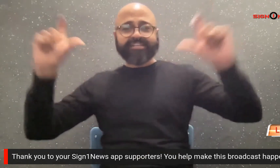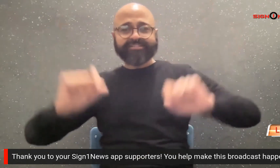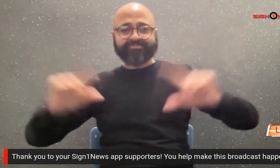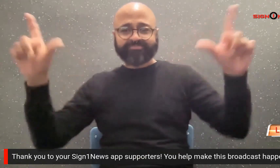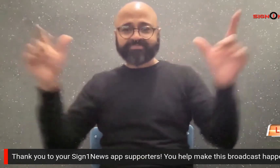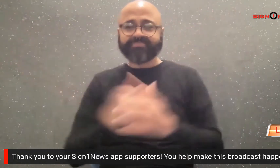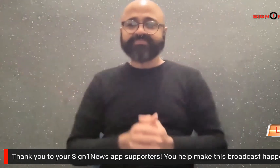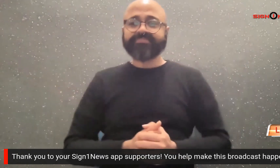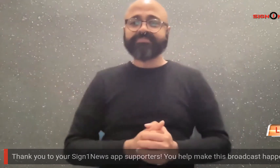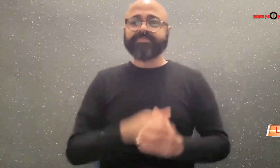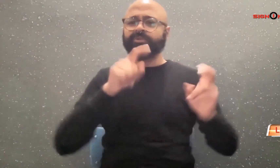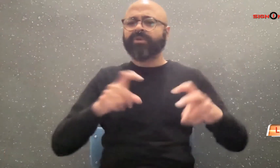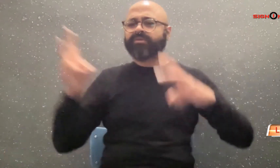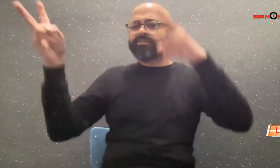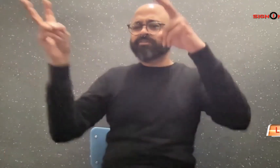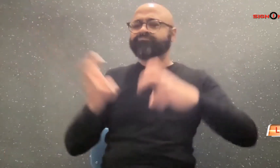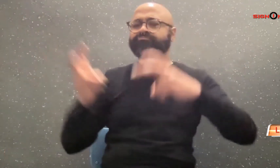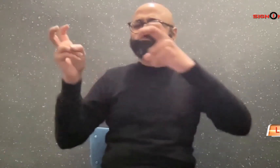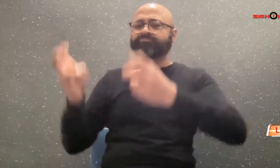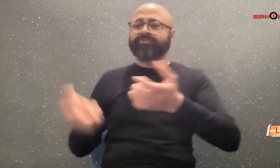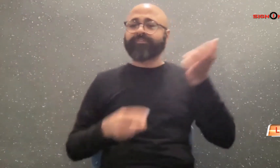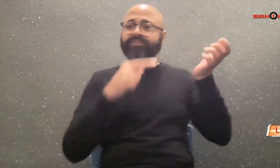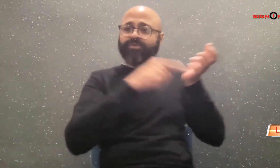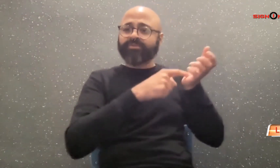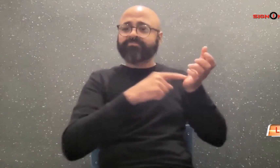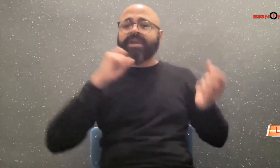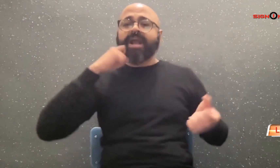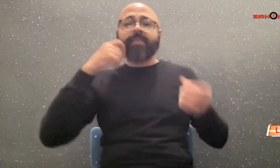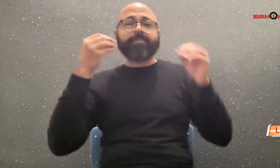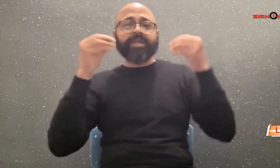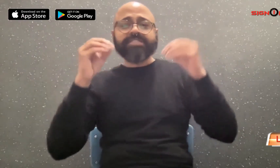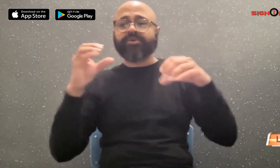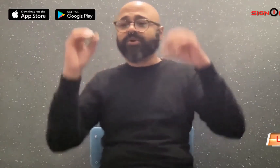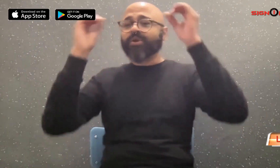you can download the Sign1News app by heading to the app store or Google play